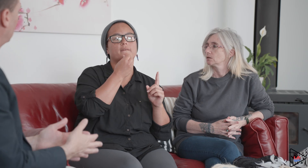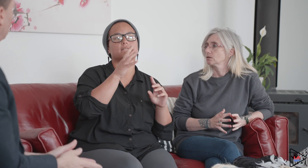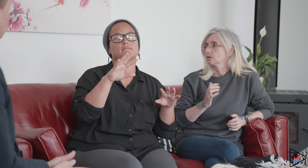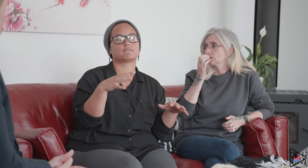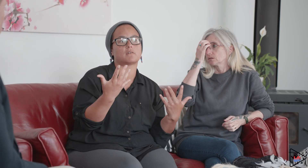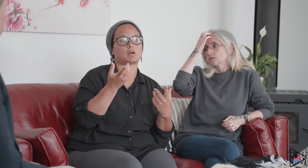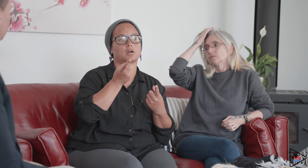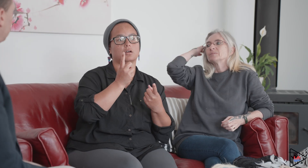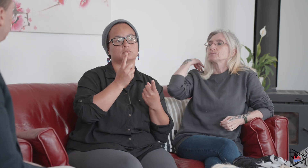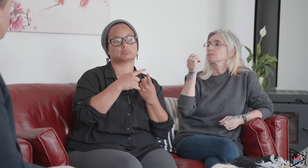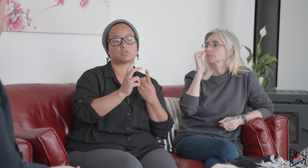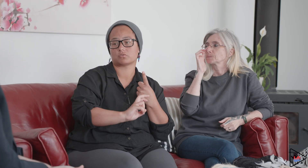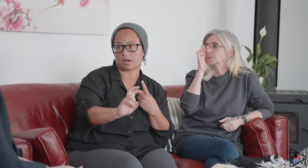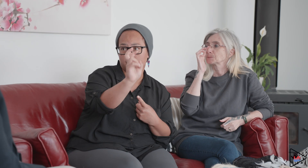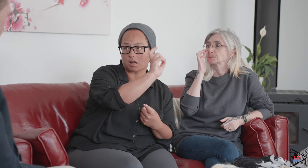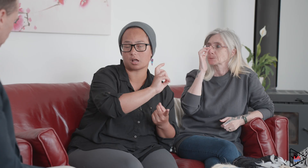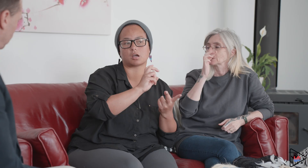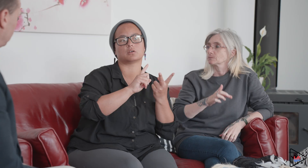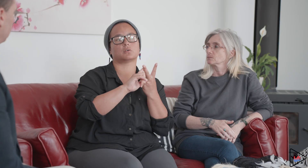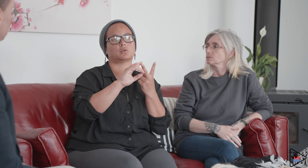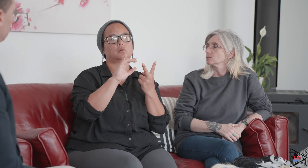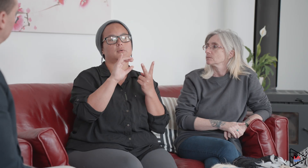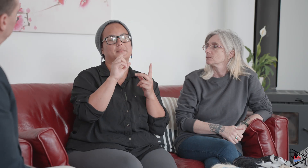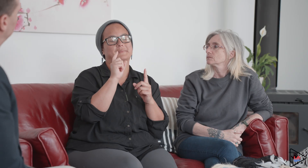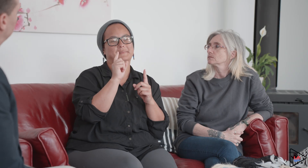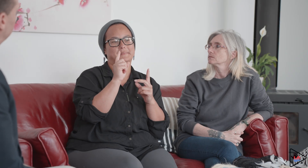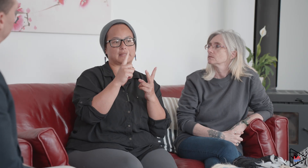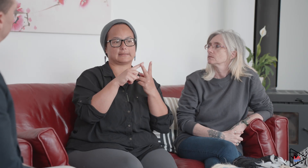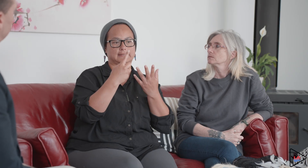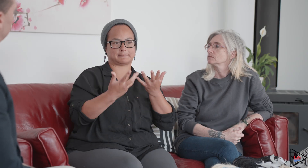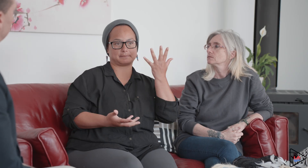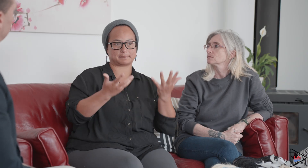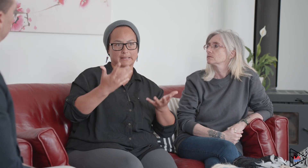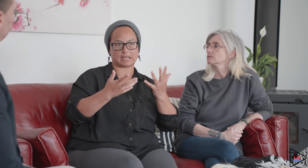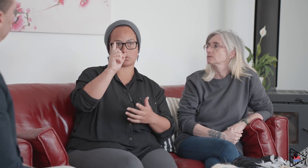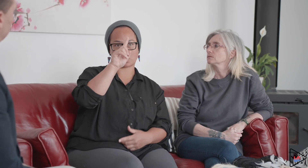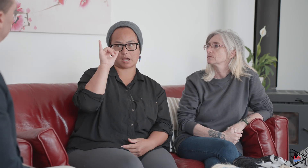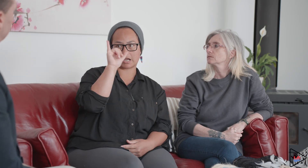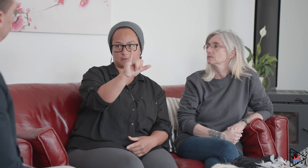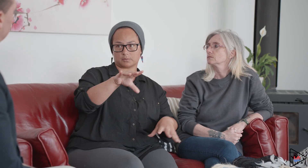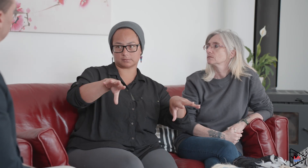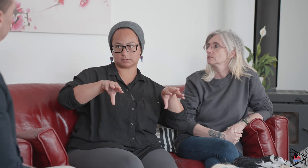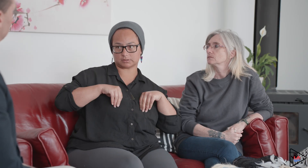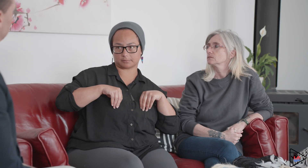Yeah. I mean, Yeah. But you can use it for travel. You could I think if you travelled these days,